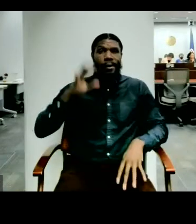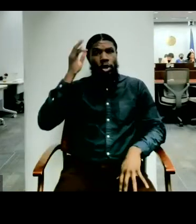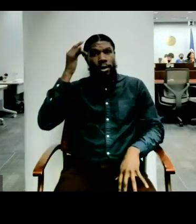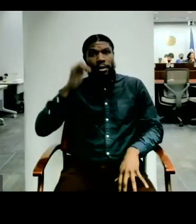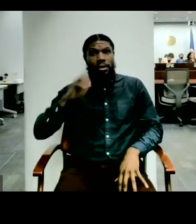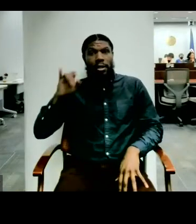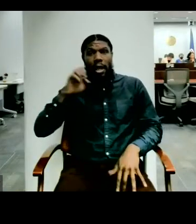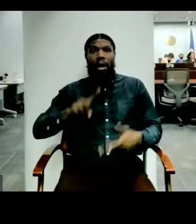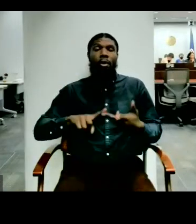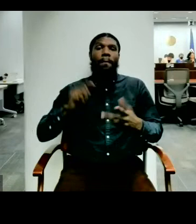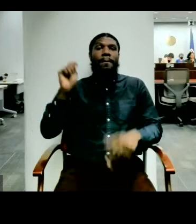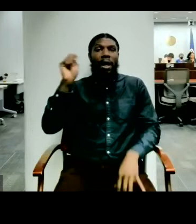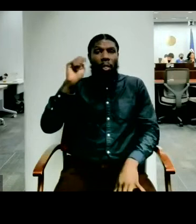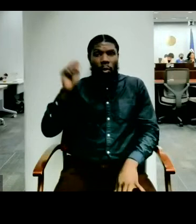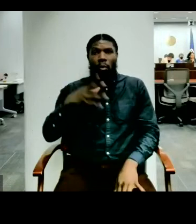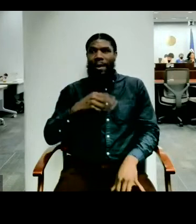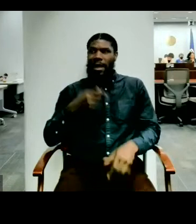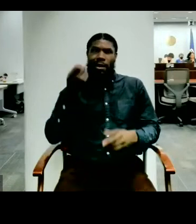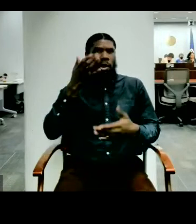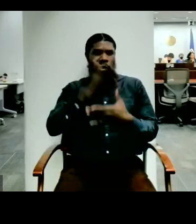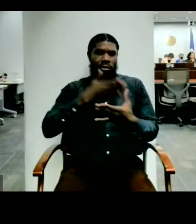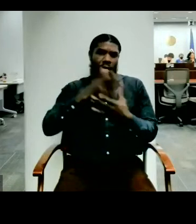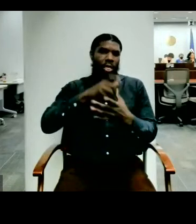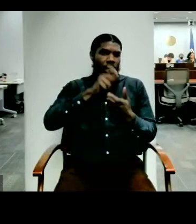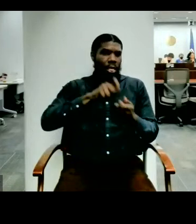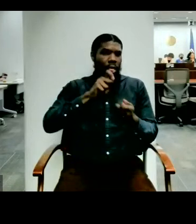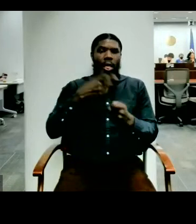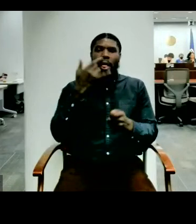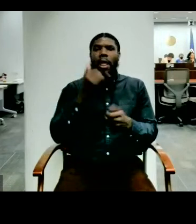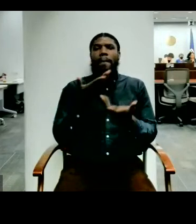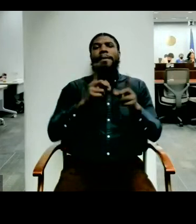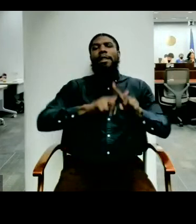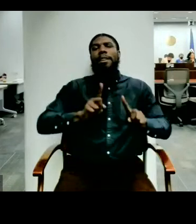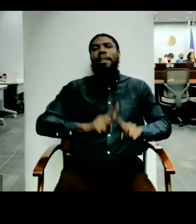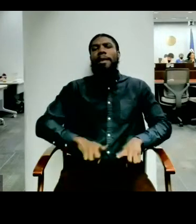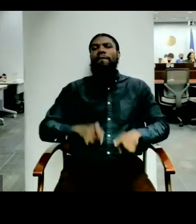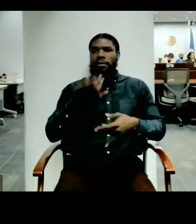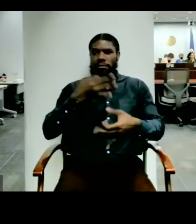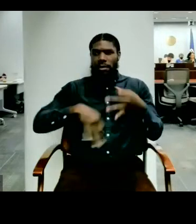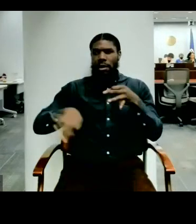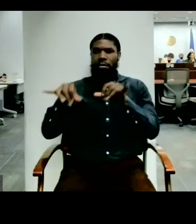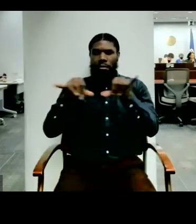and the fact that harassment may take different forms for LGBTQ employees, most can be addressed